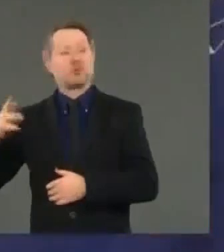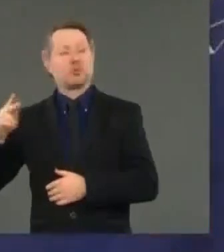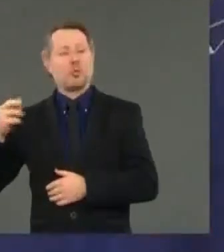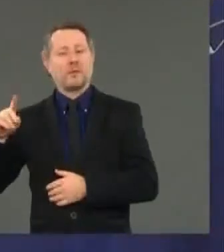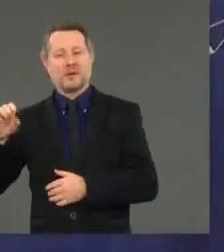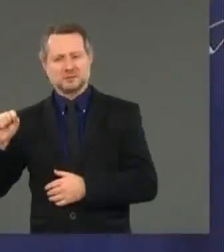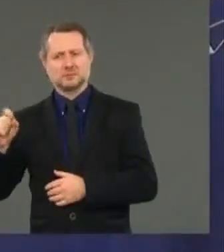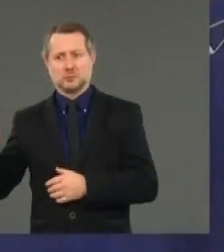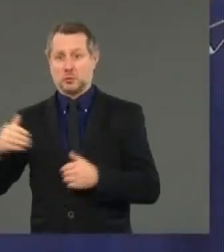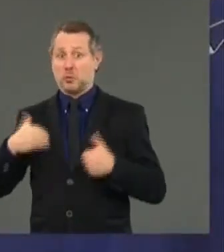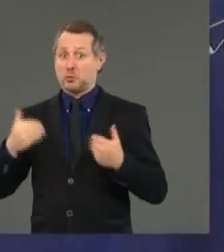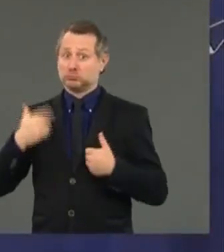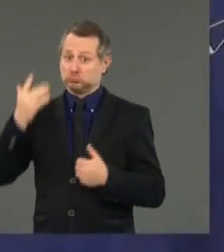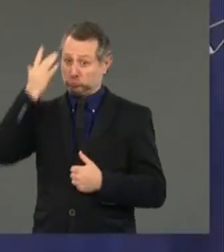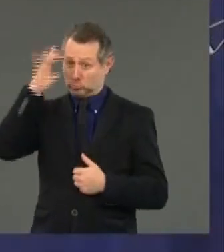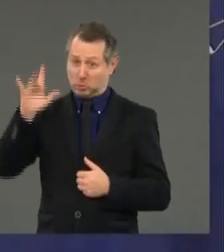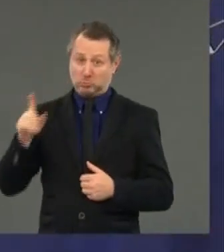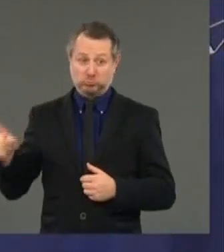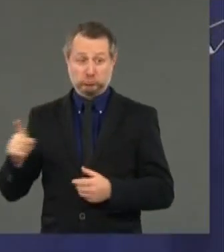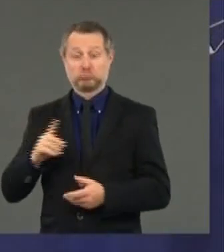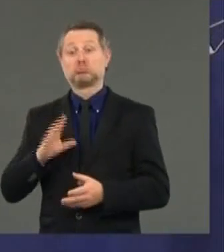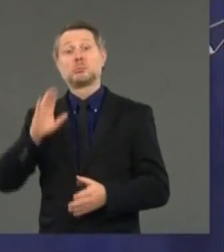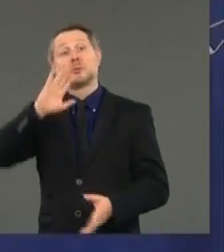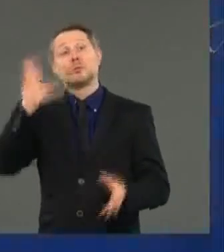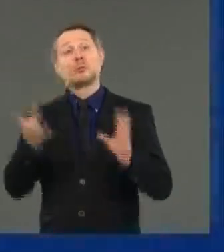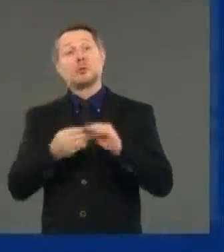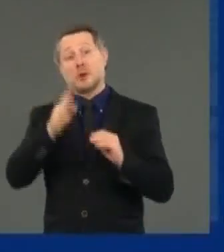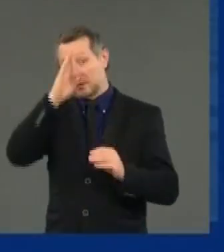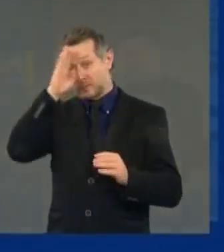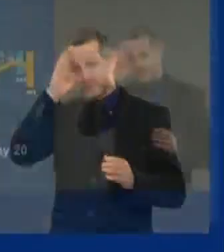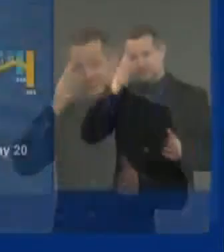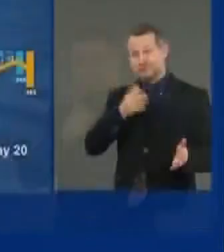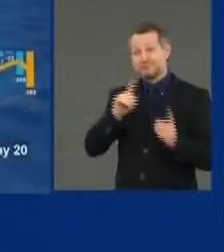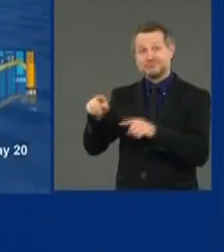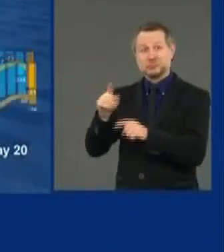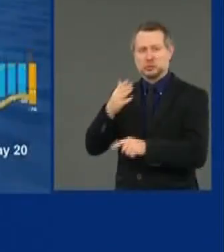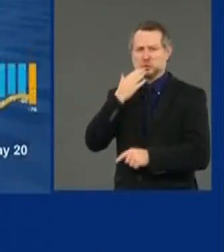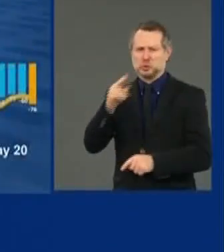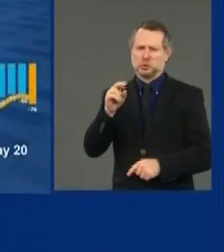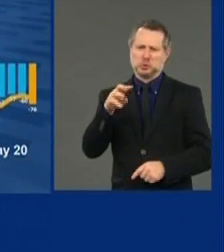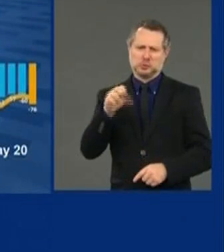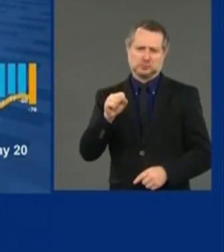ROBERT MUJICA, DEROSA, TOTAL HOSPITALIZATIONS, DOWN. GREAT NEWS.